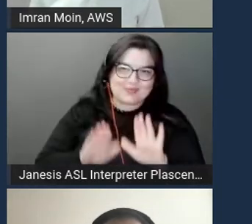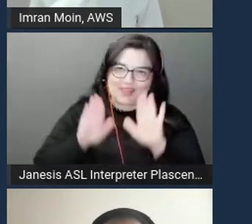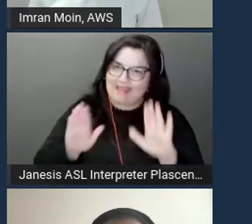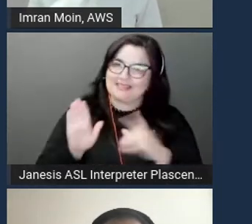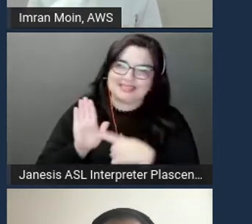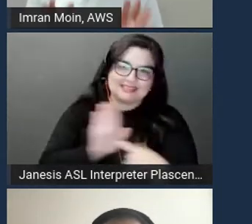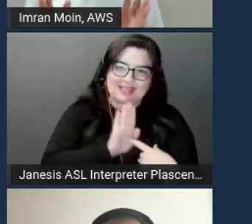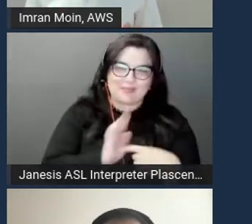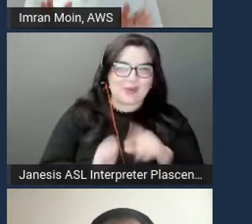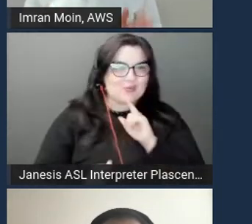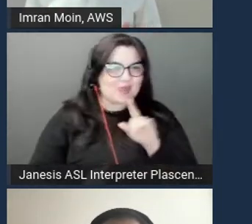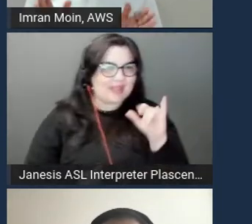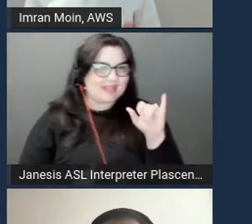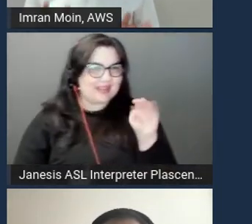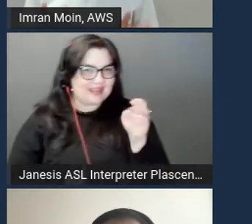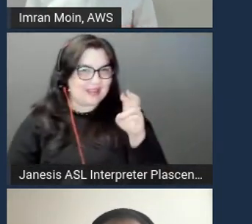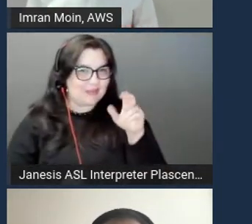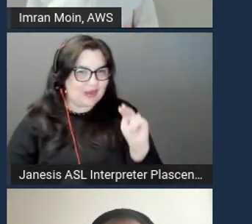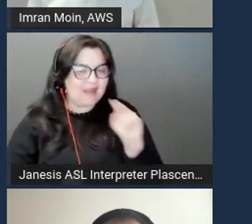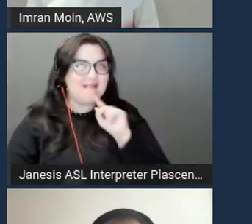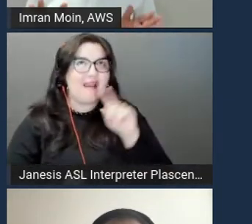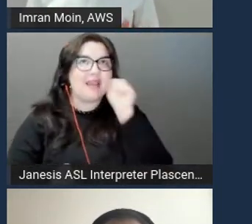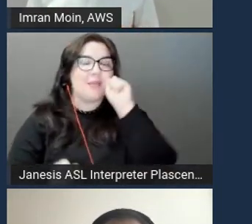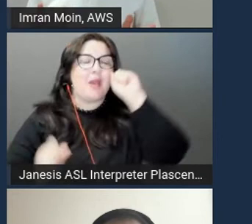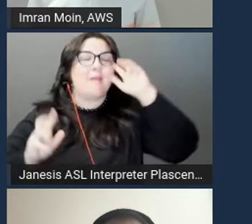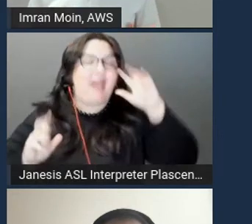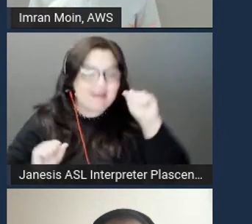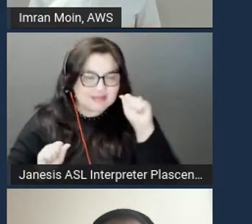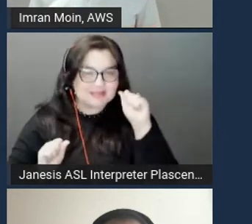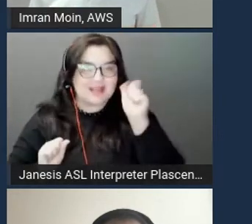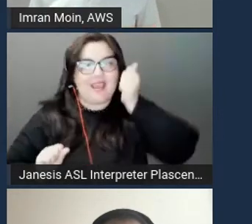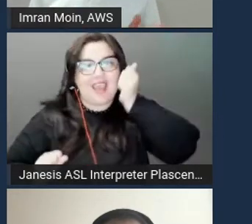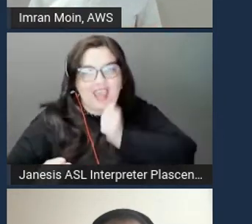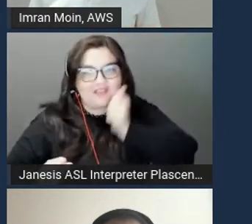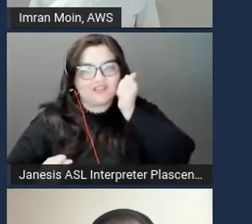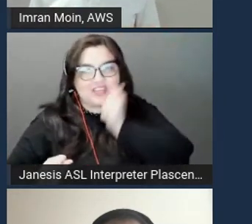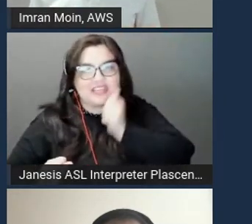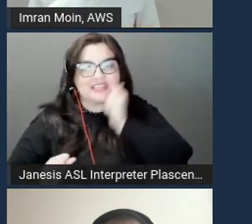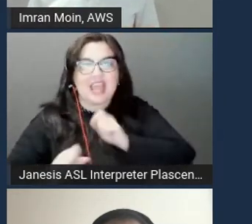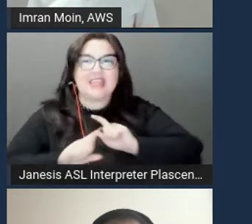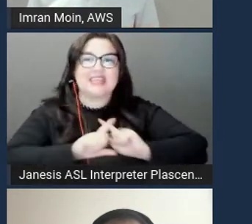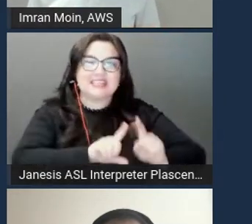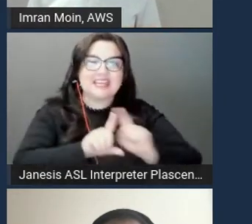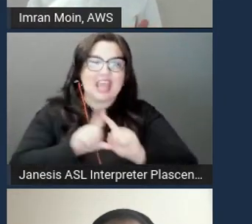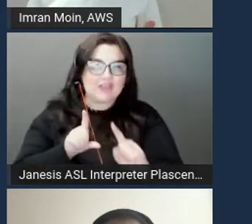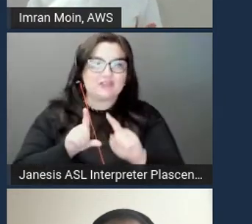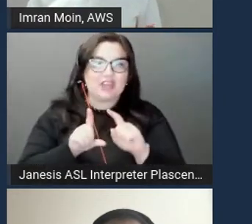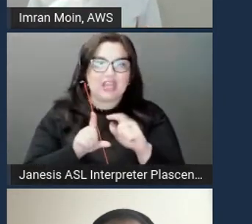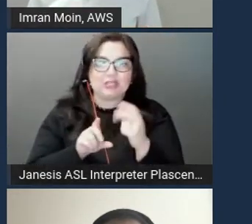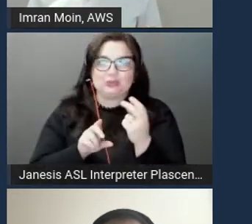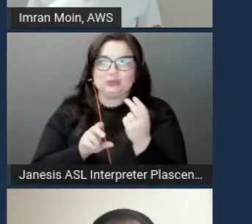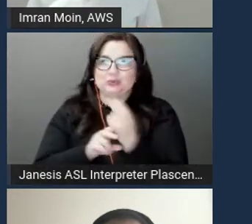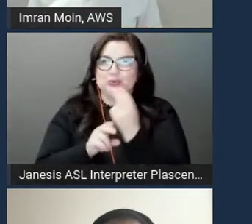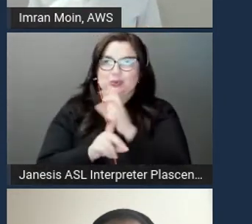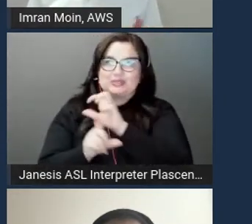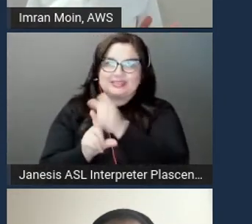is that I am amazed every single day to hear the different use cases customers have. We had the other customer the other day,